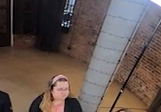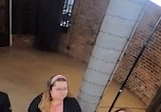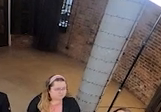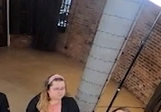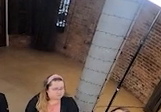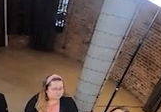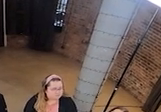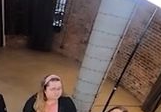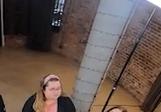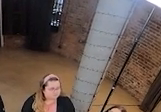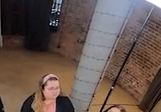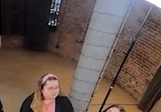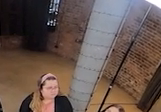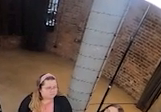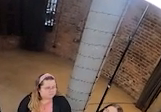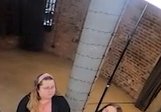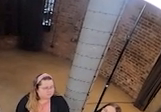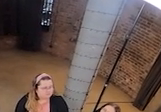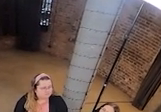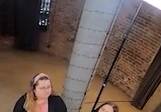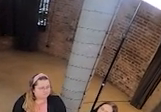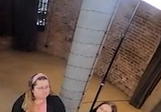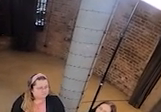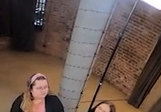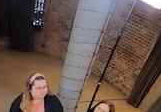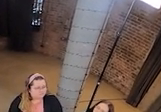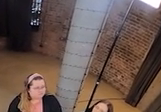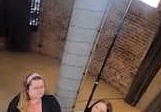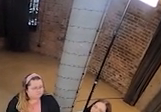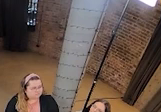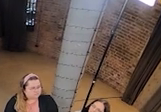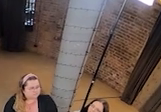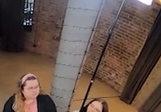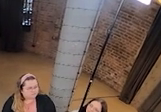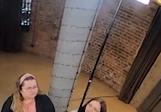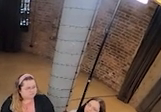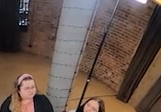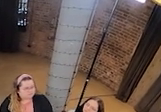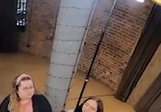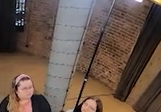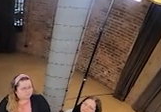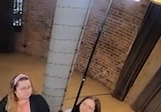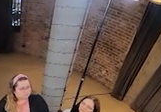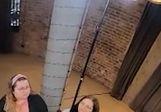In the past we have been told: "you can't be a doctor, you can't be a lawyer, because how can you help people, if you can't hear?"